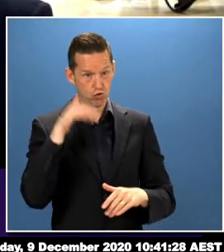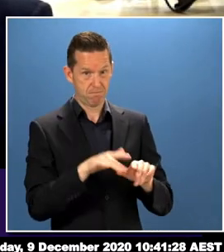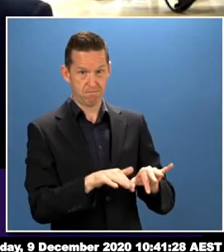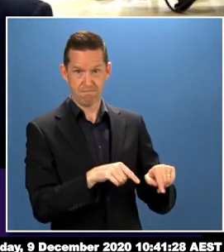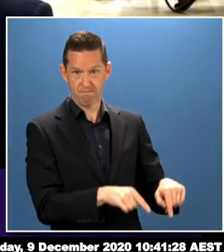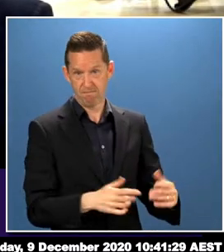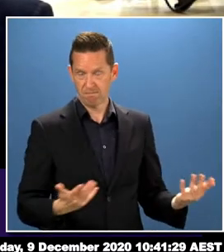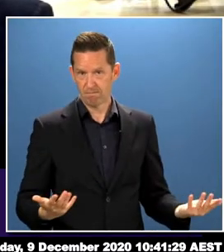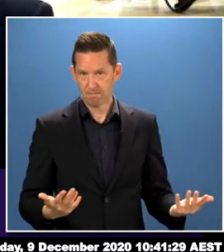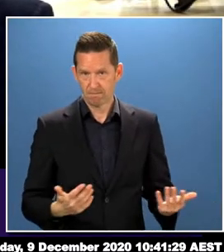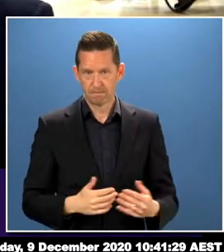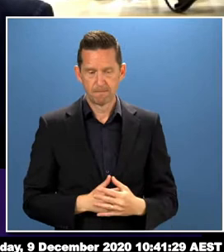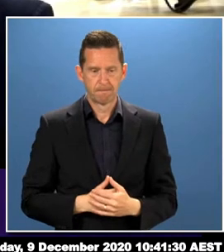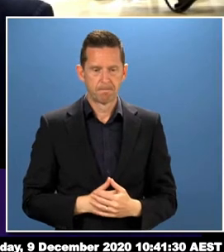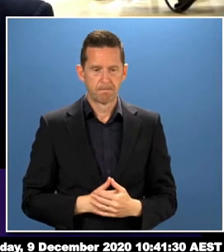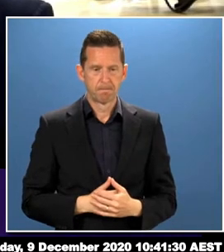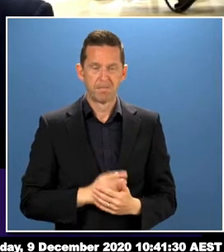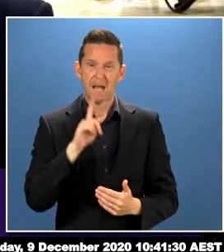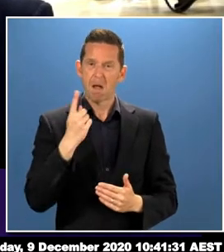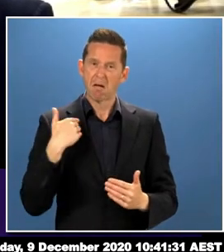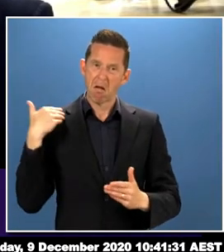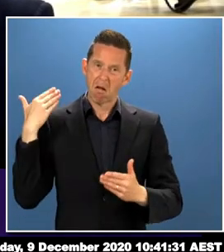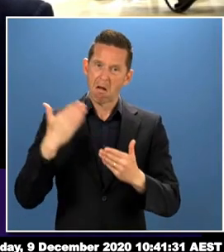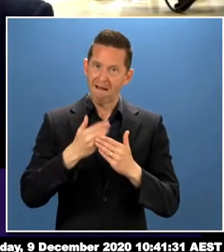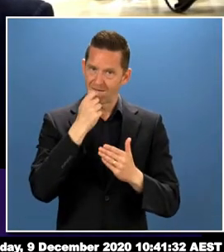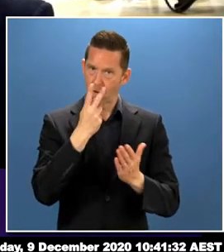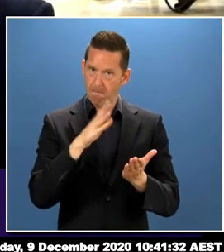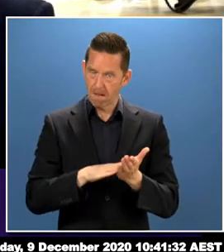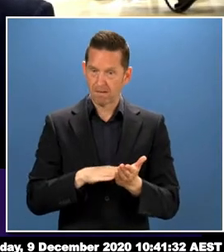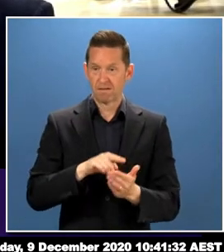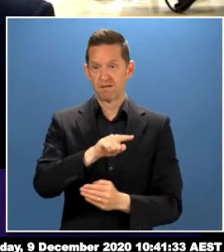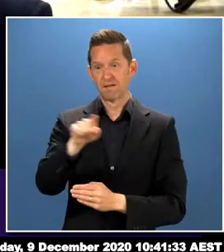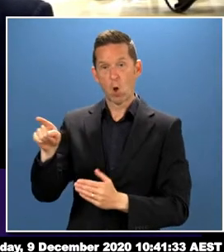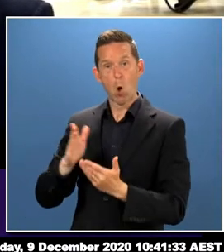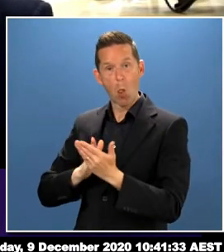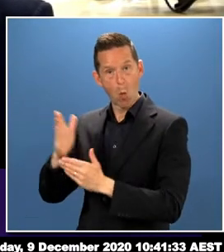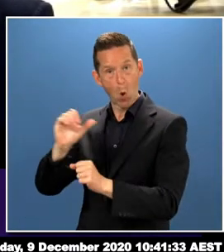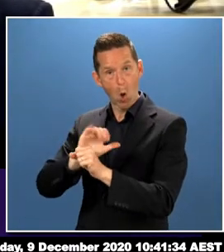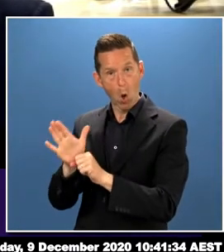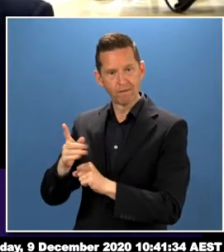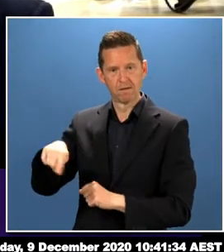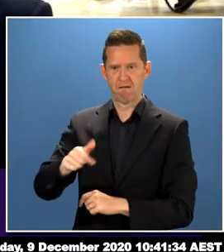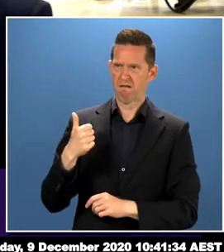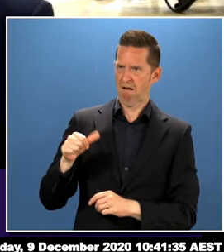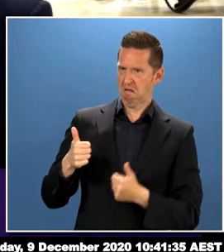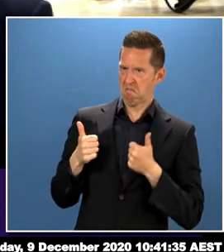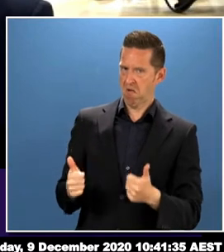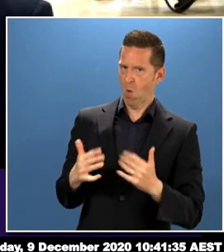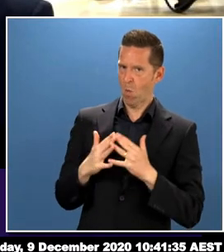I think now having been doing it for a couple of months, a lot of people are seeing the benefits, not just for other people but for other people but for themselves as well.